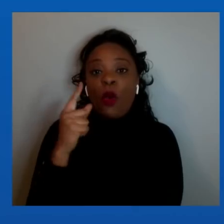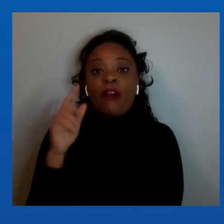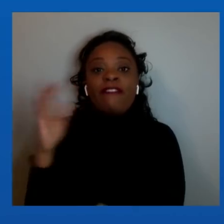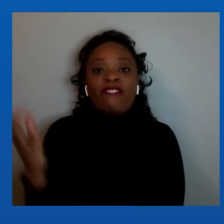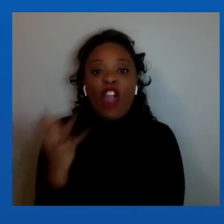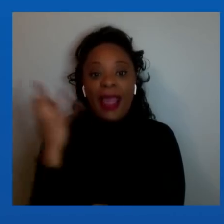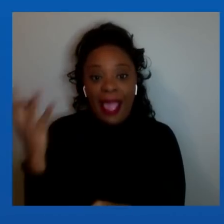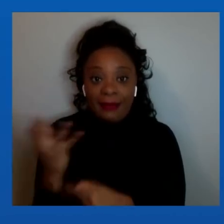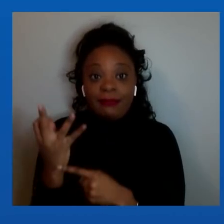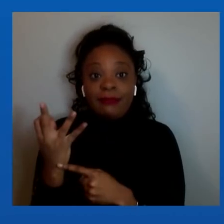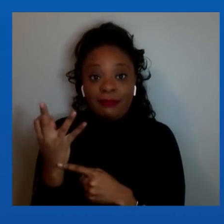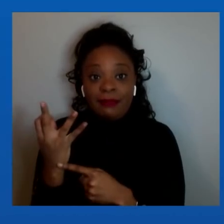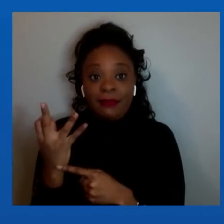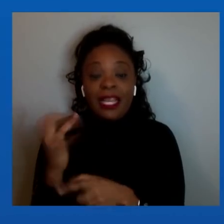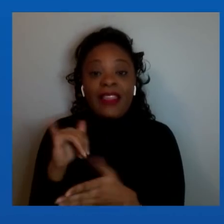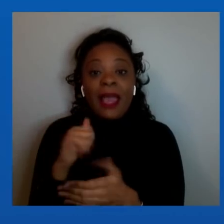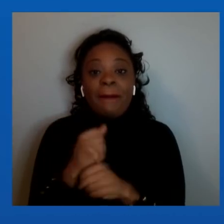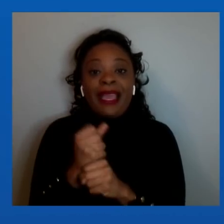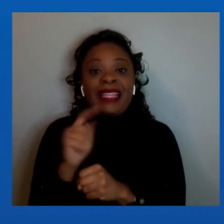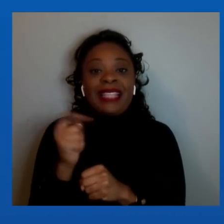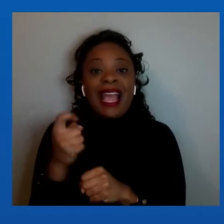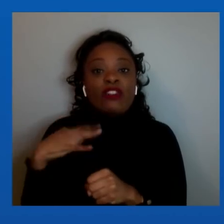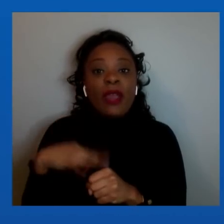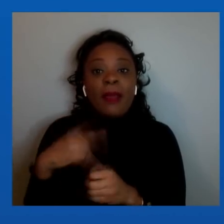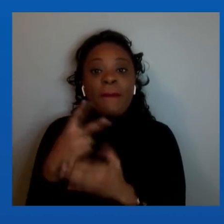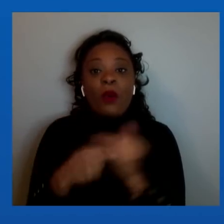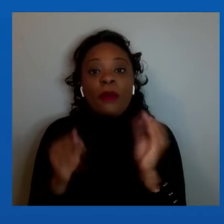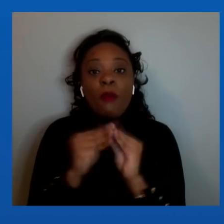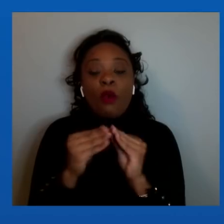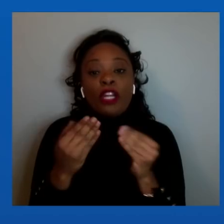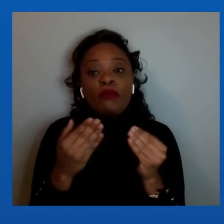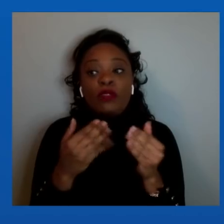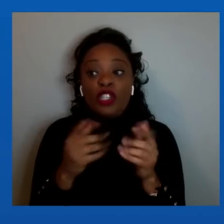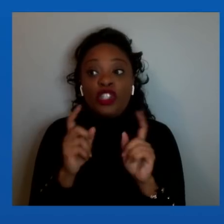It made tax credits both more generous and fully refundable,